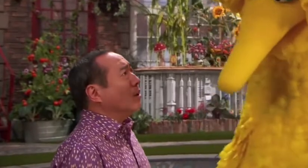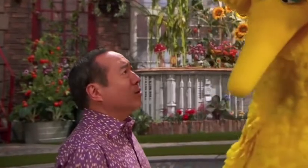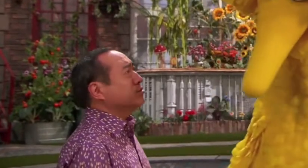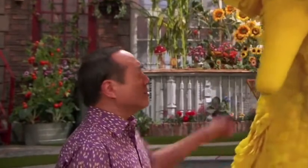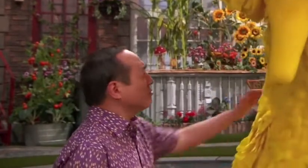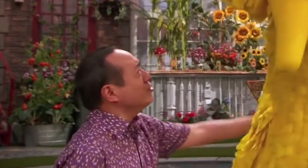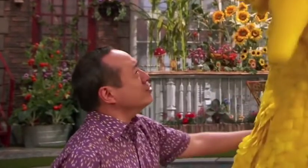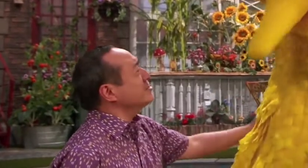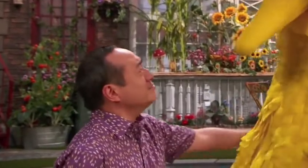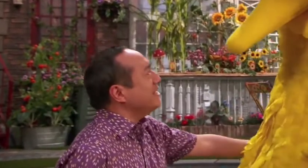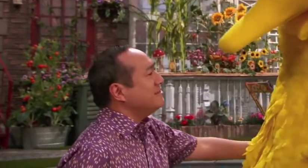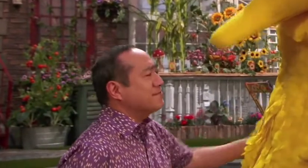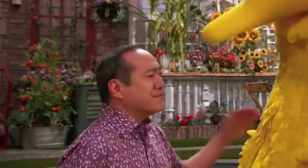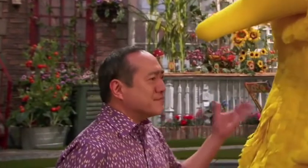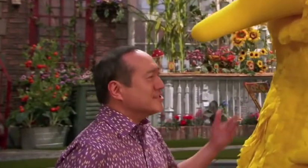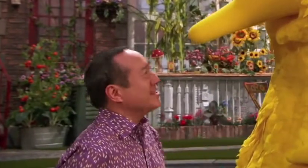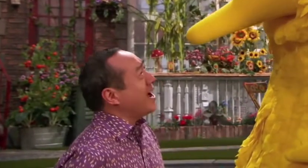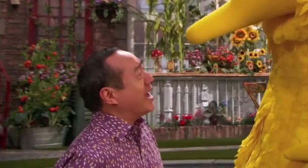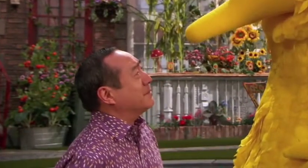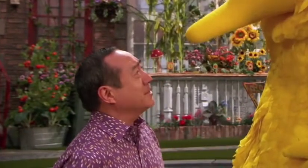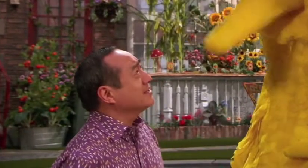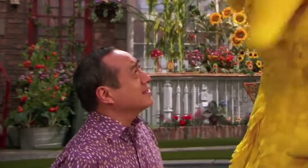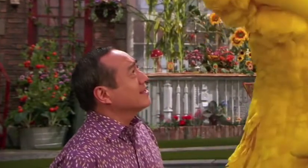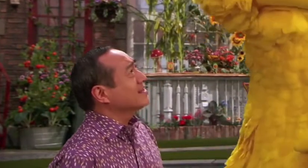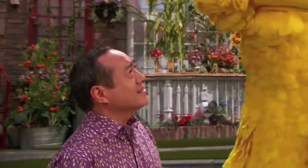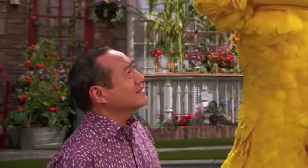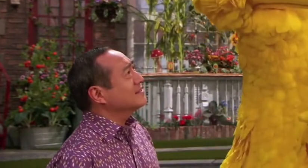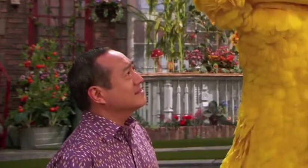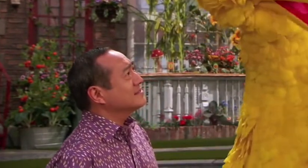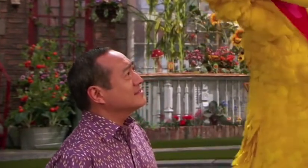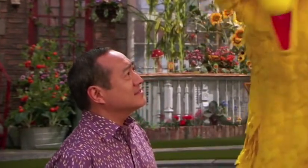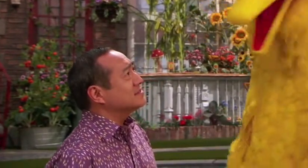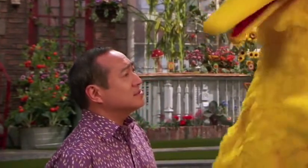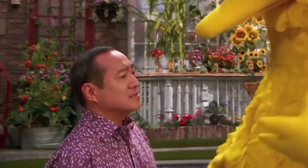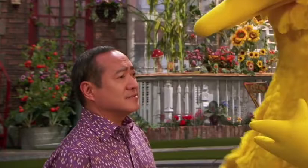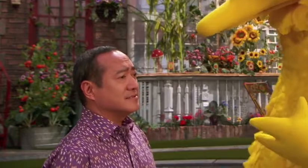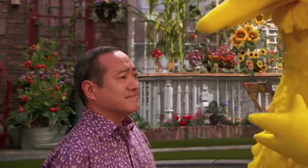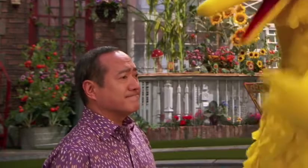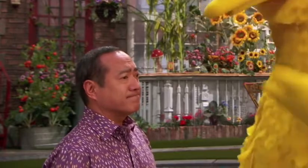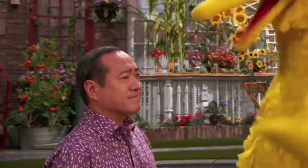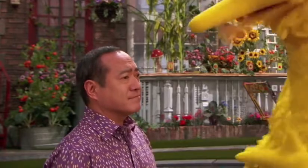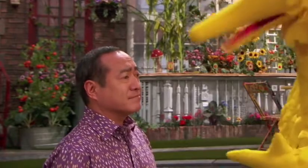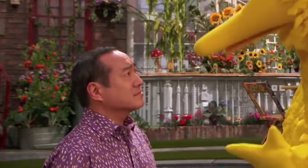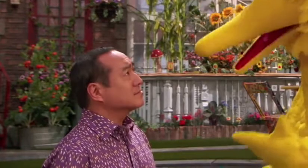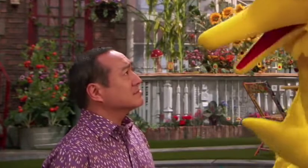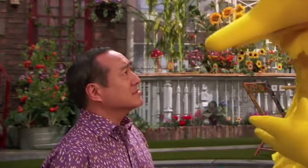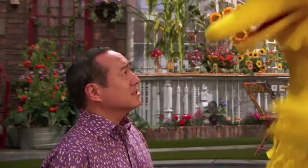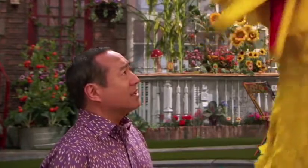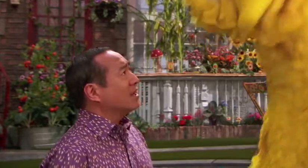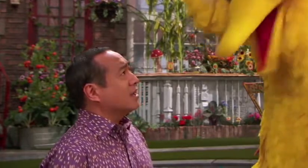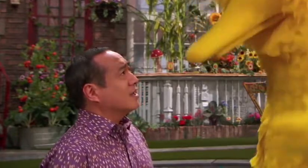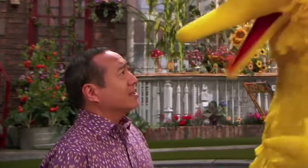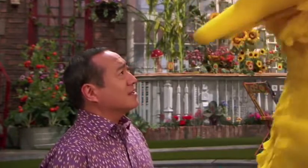oh you two are just meeting for the